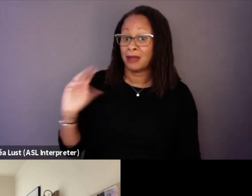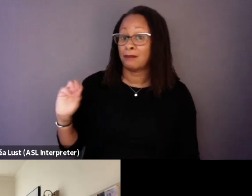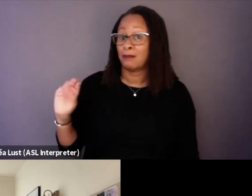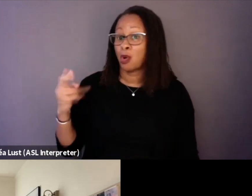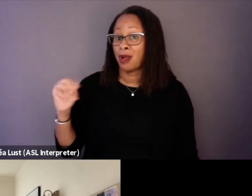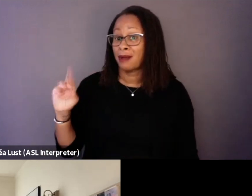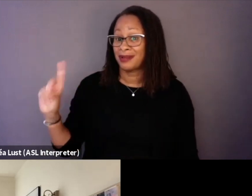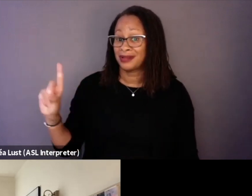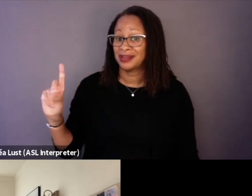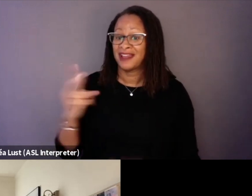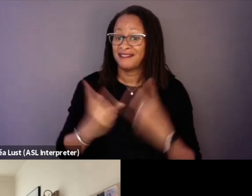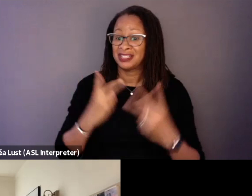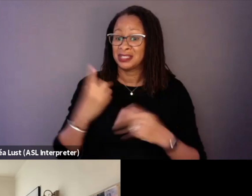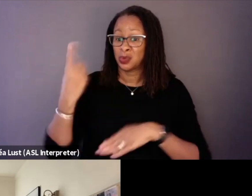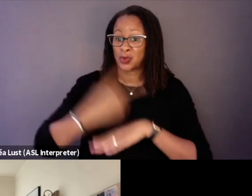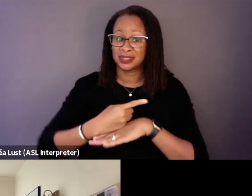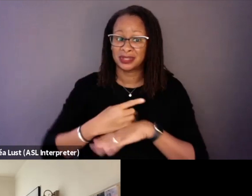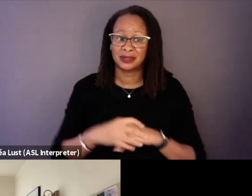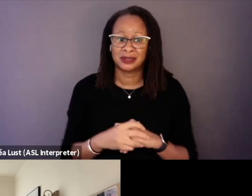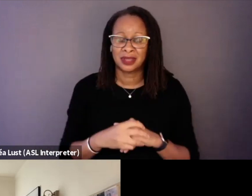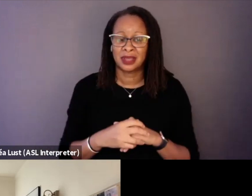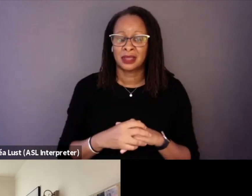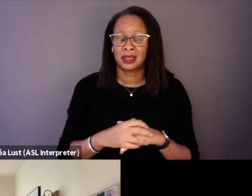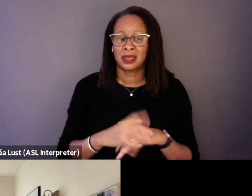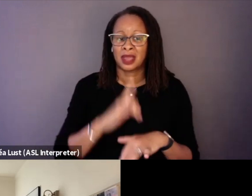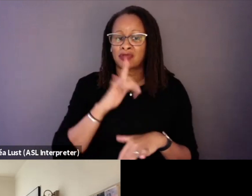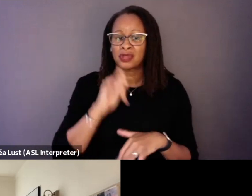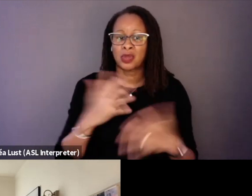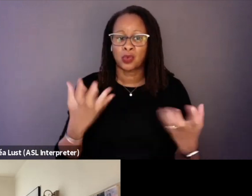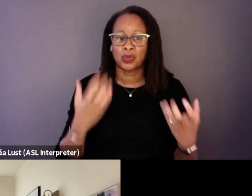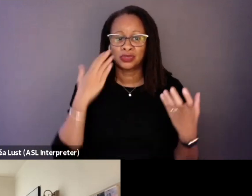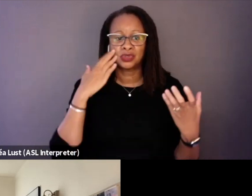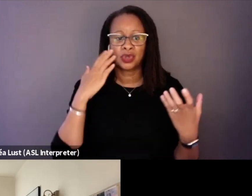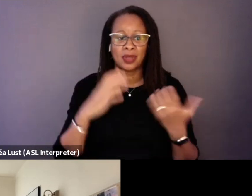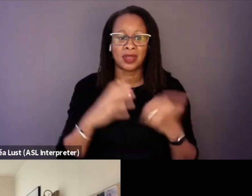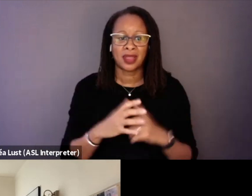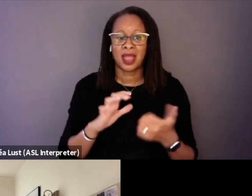I really wanted to know how it would affect him,